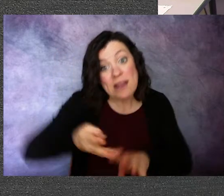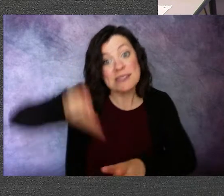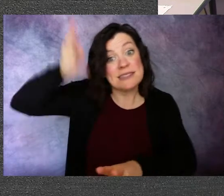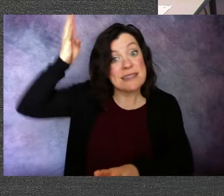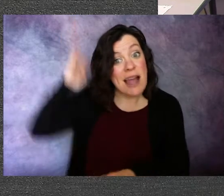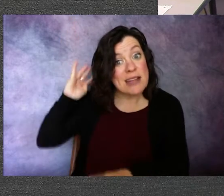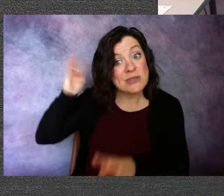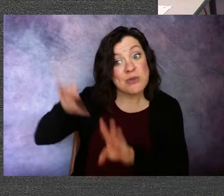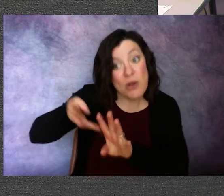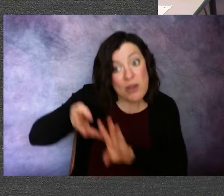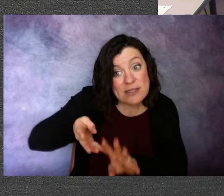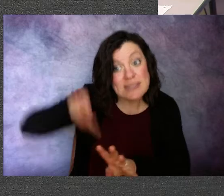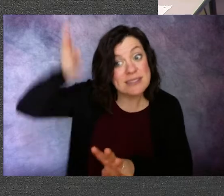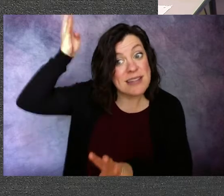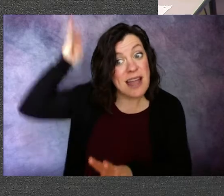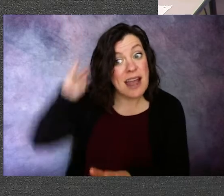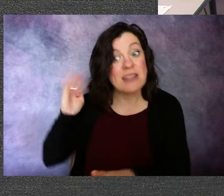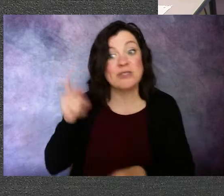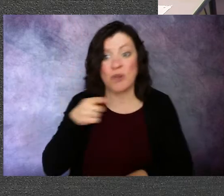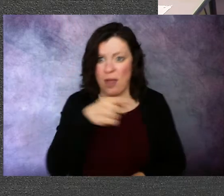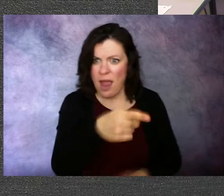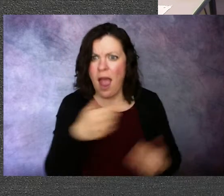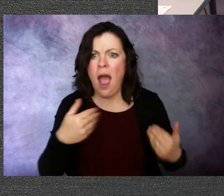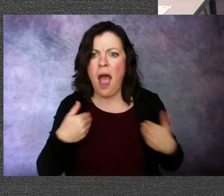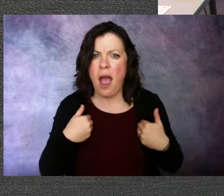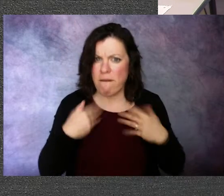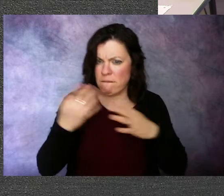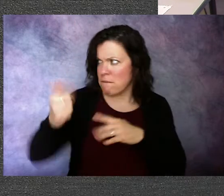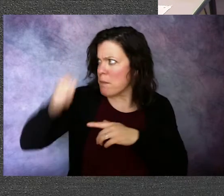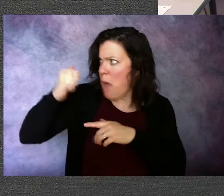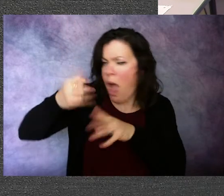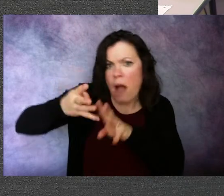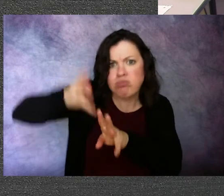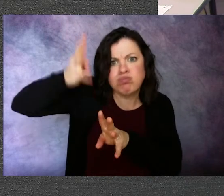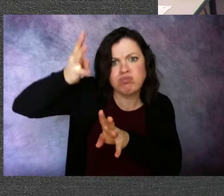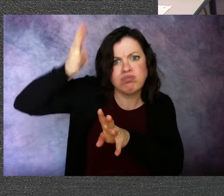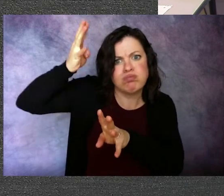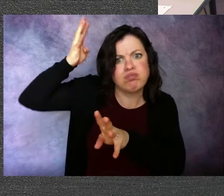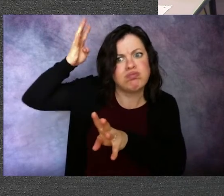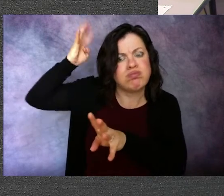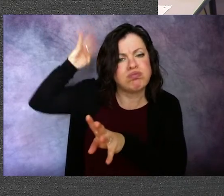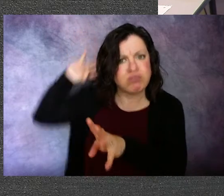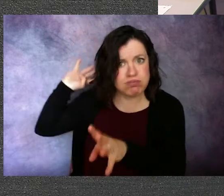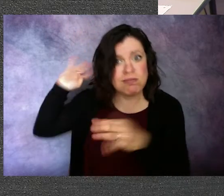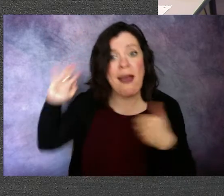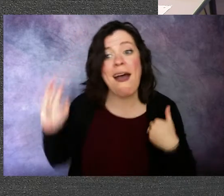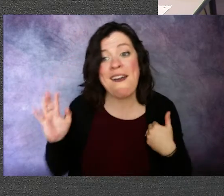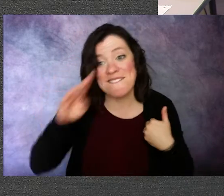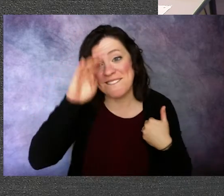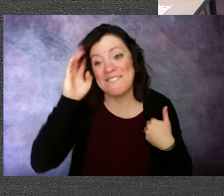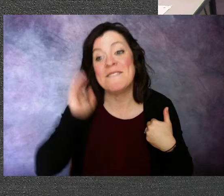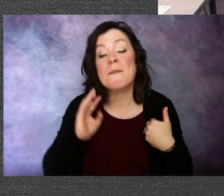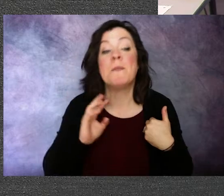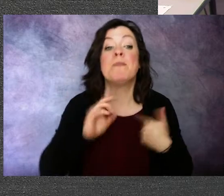Oh do you know the stegosaurus Who has plates on his back Then you would say,